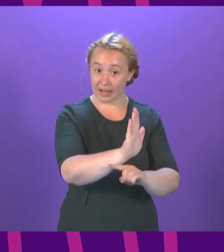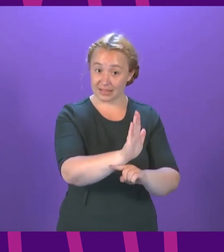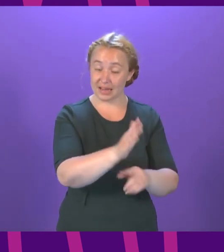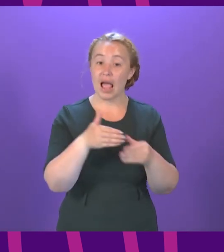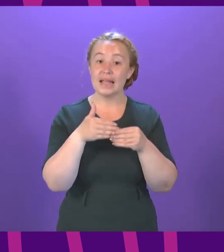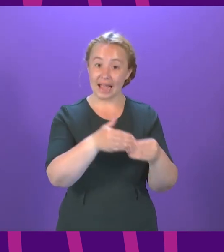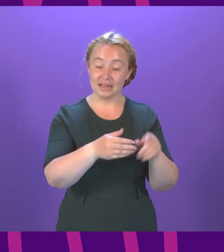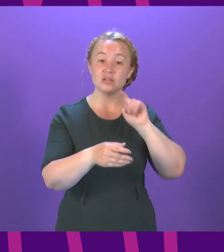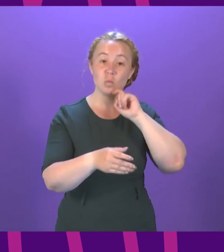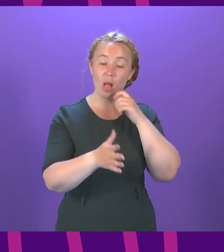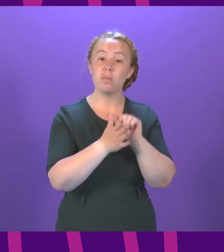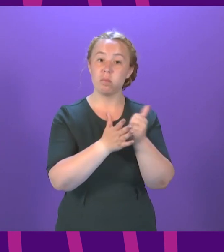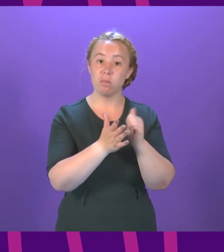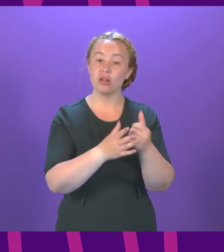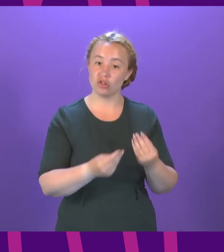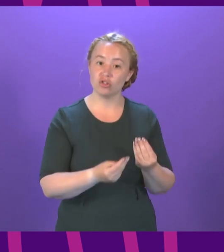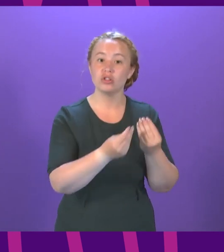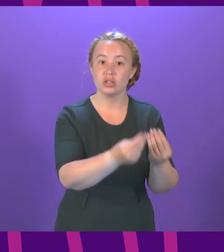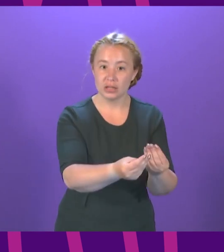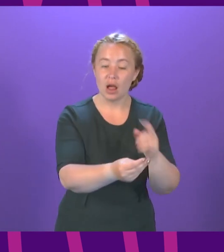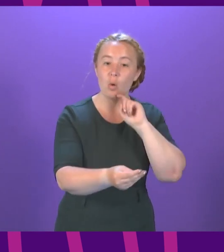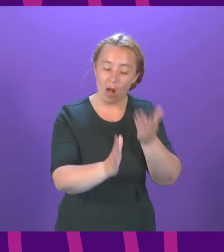and we will continue to update that guidance as necessary.